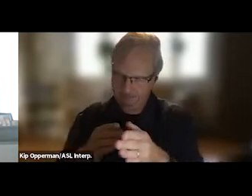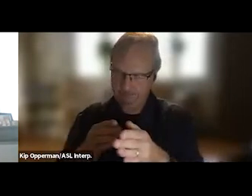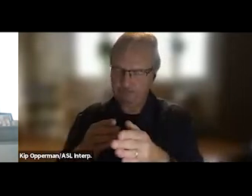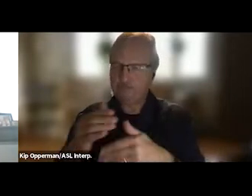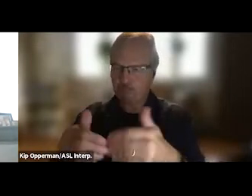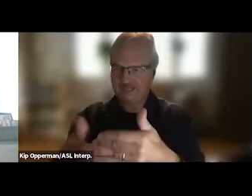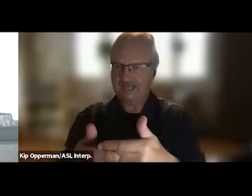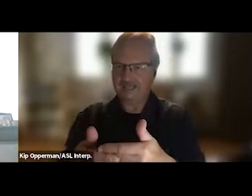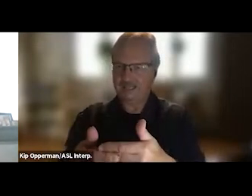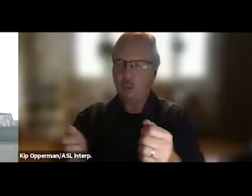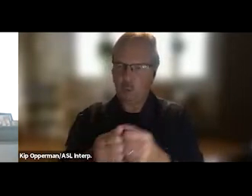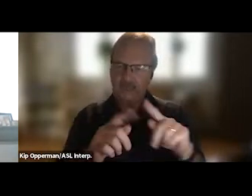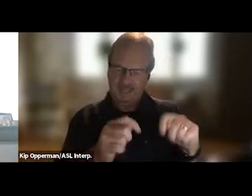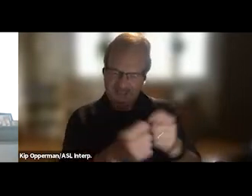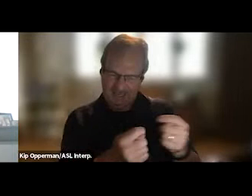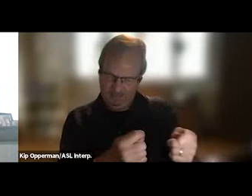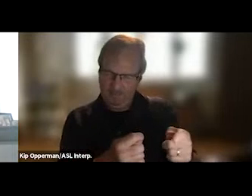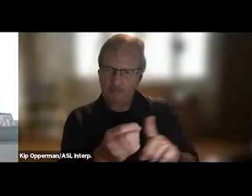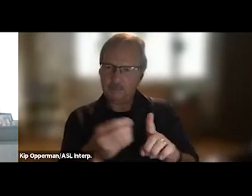I'm gonna expand more on this in a brief moment.